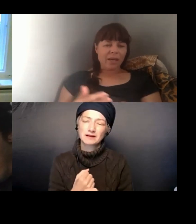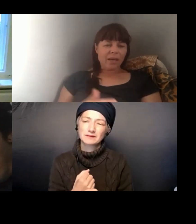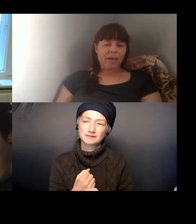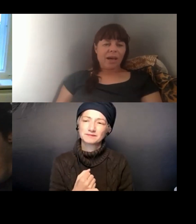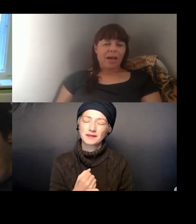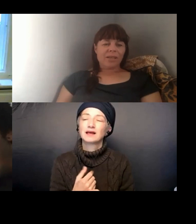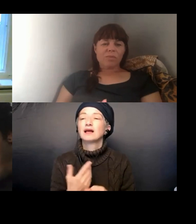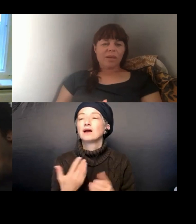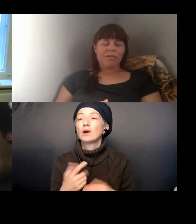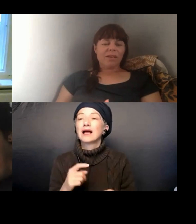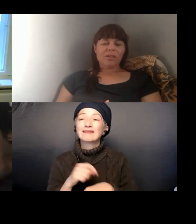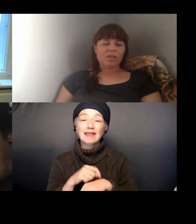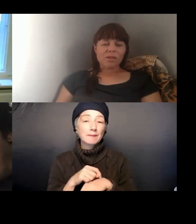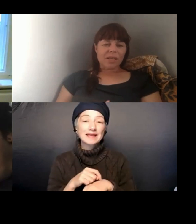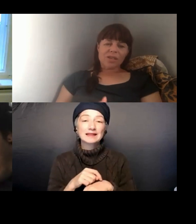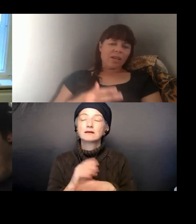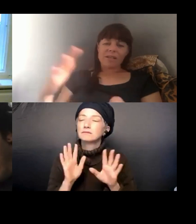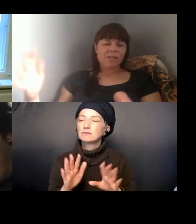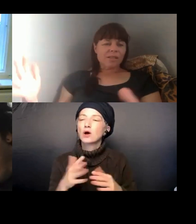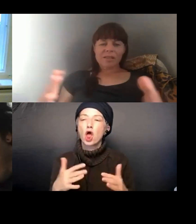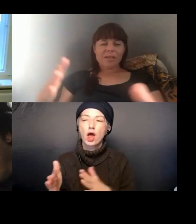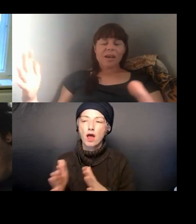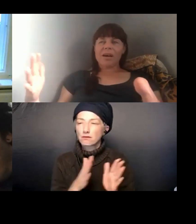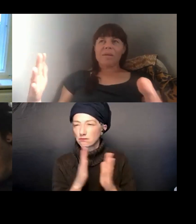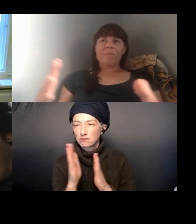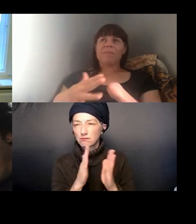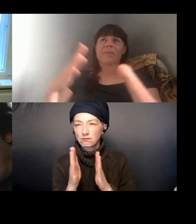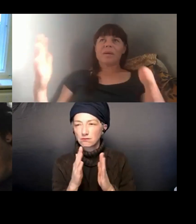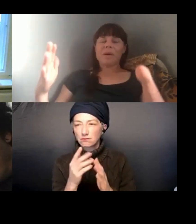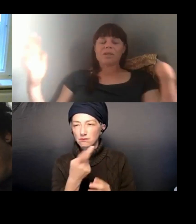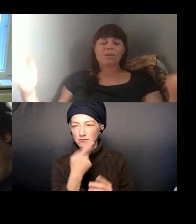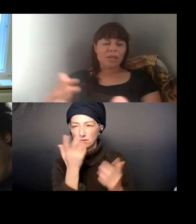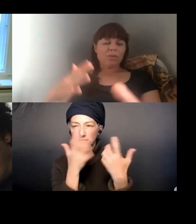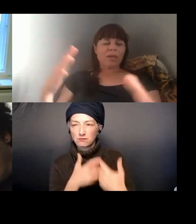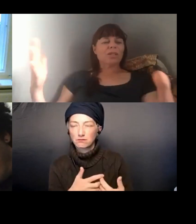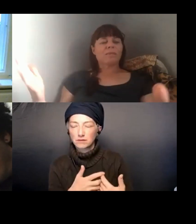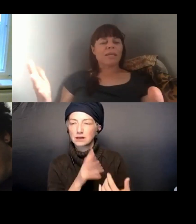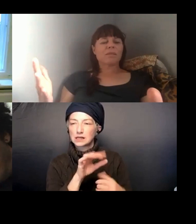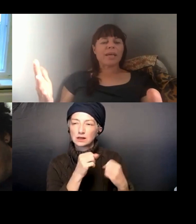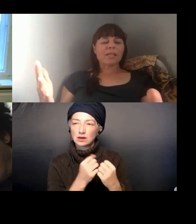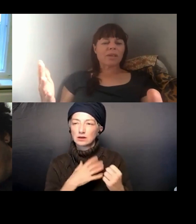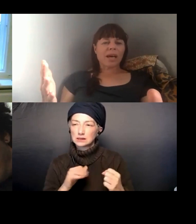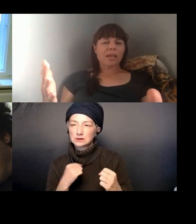and we have understood each other's personal situations and made space for that.